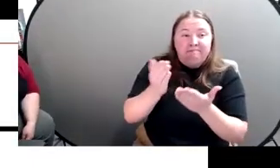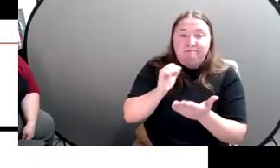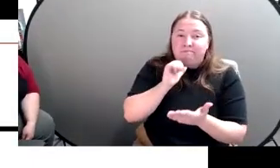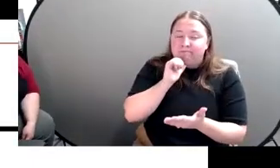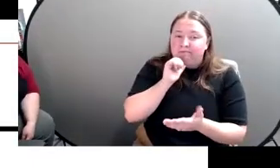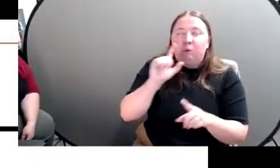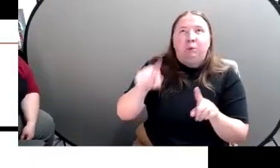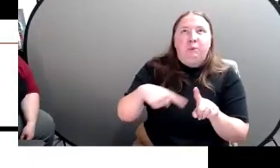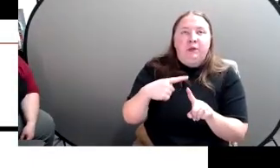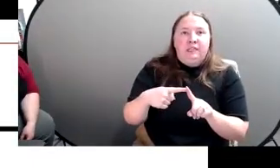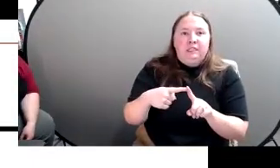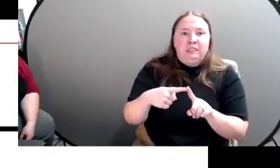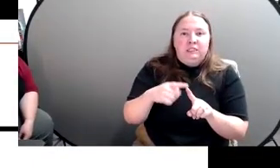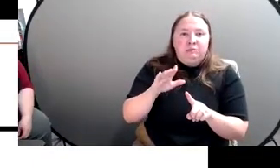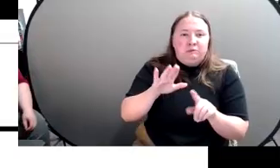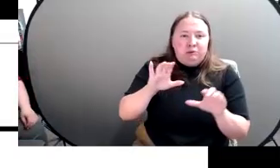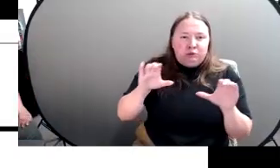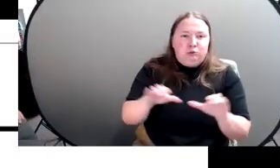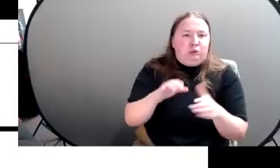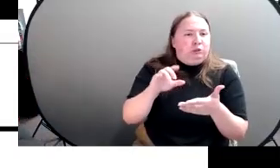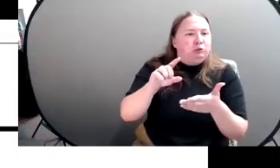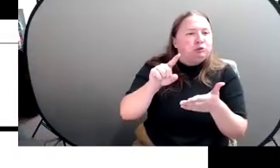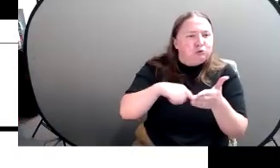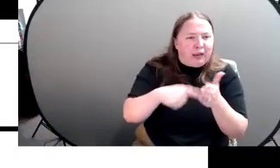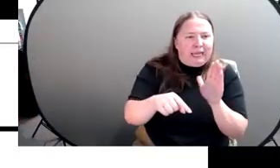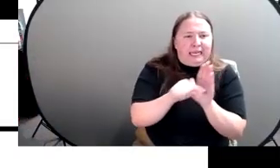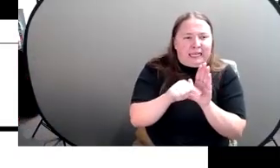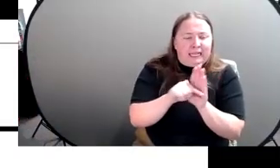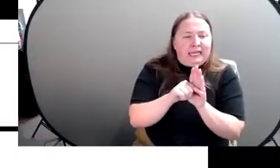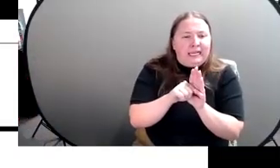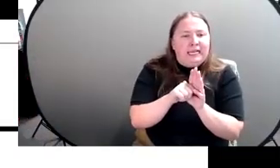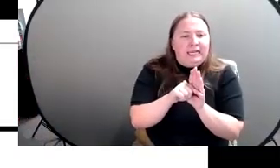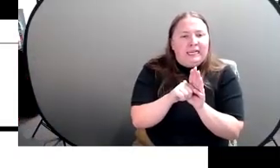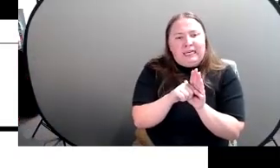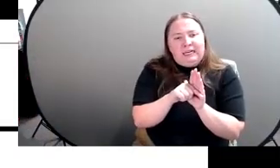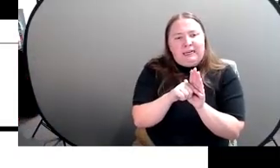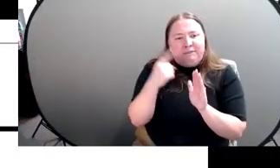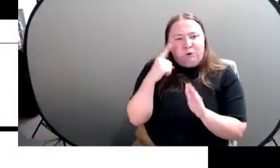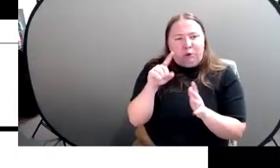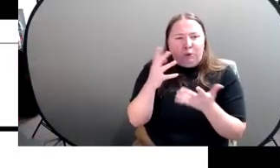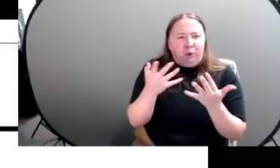when you are doing your grading for the discussion.